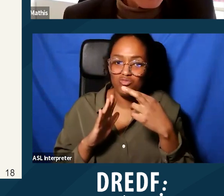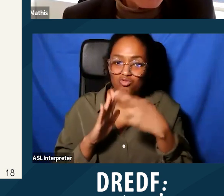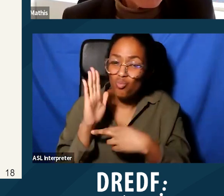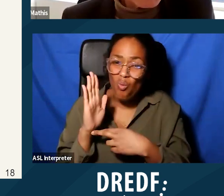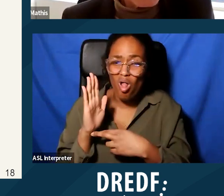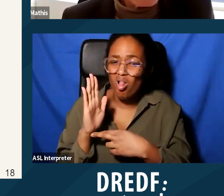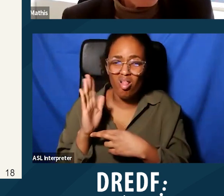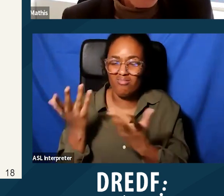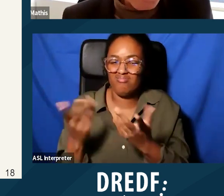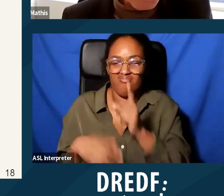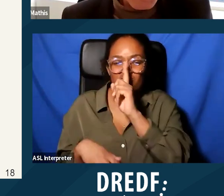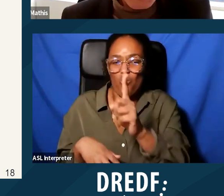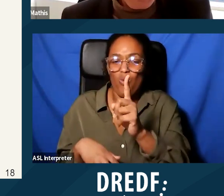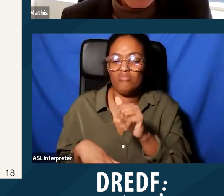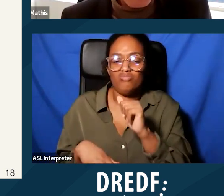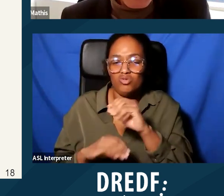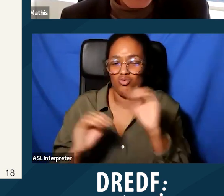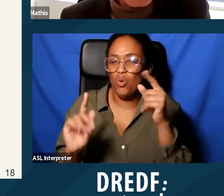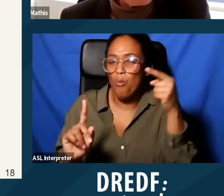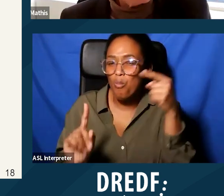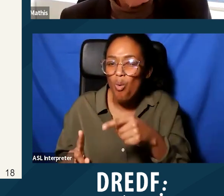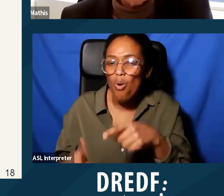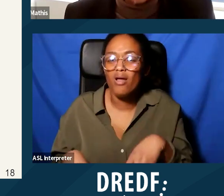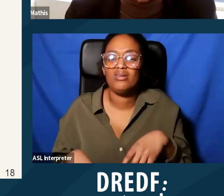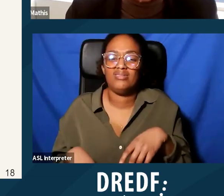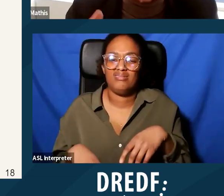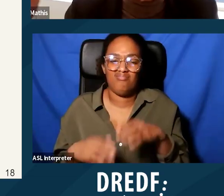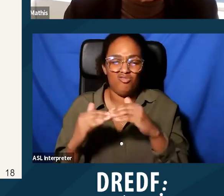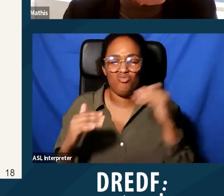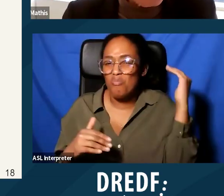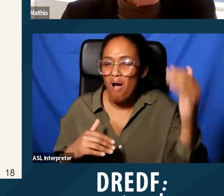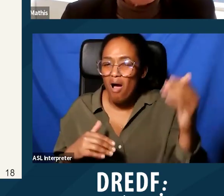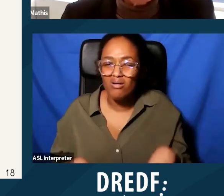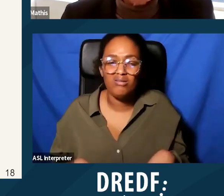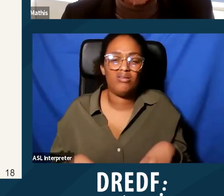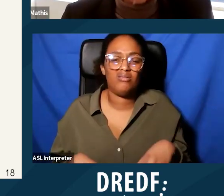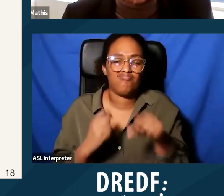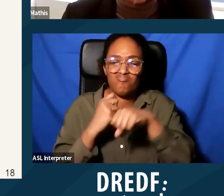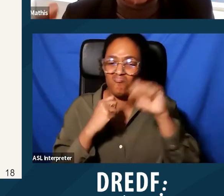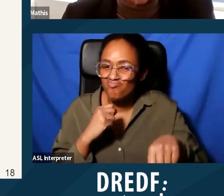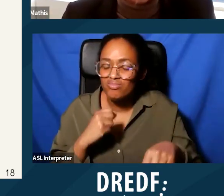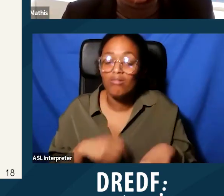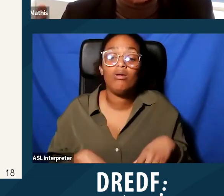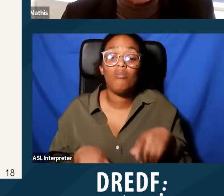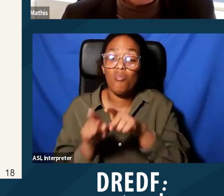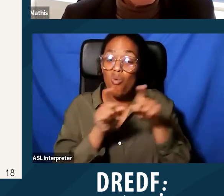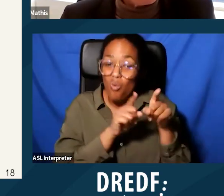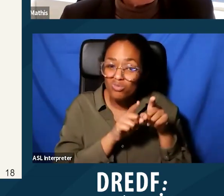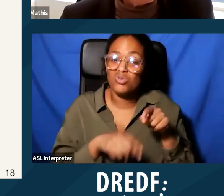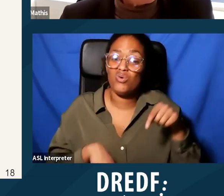They say the rule is arbitrary and capricious. That's a legal standard under the Administrative